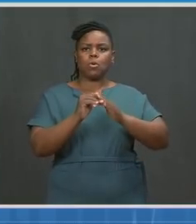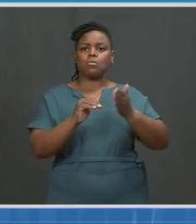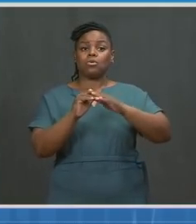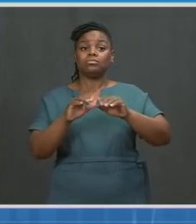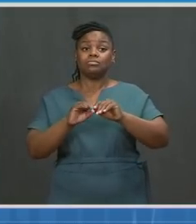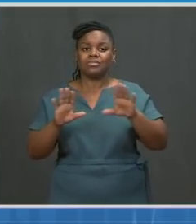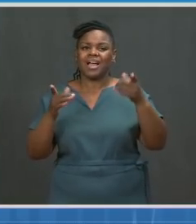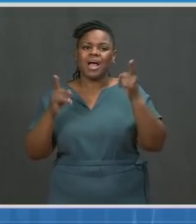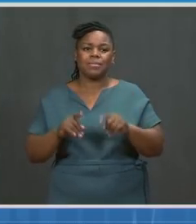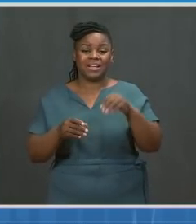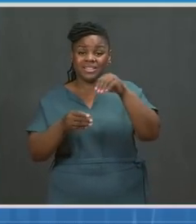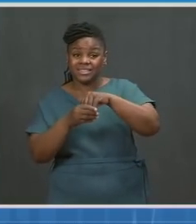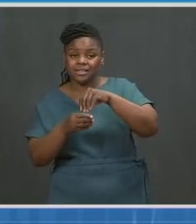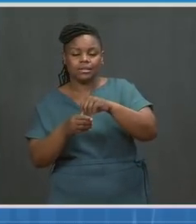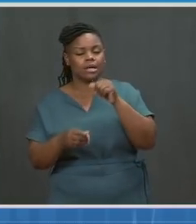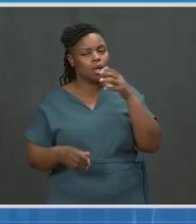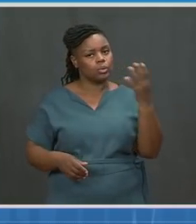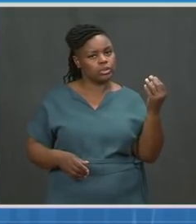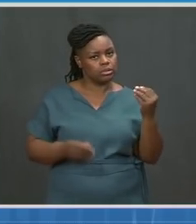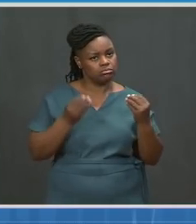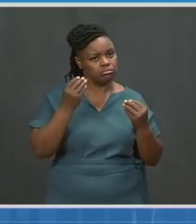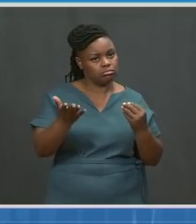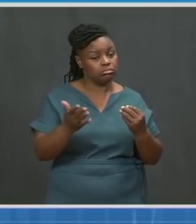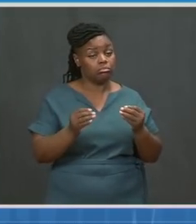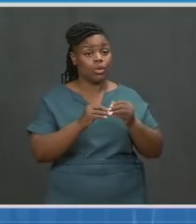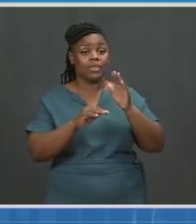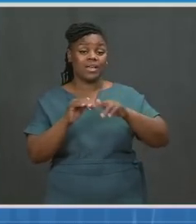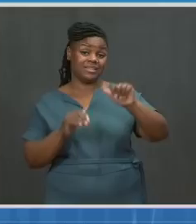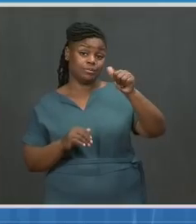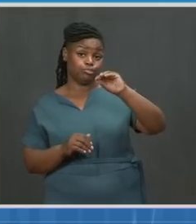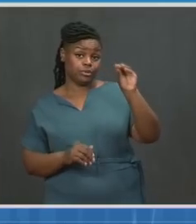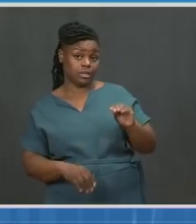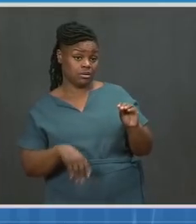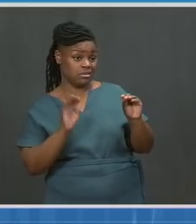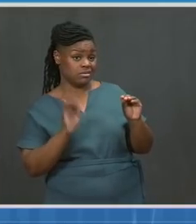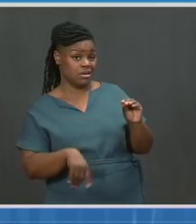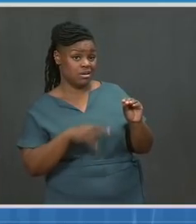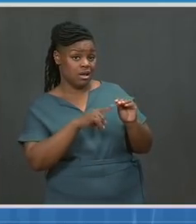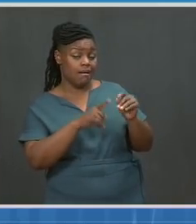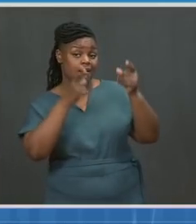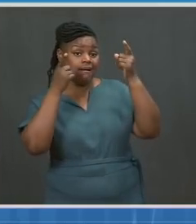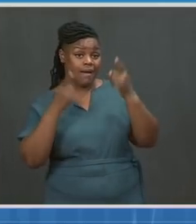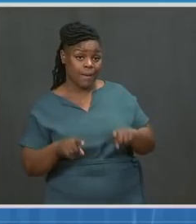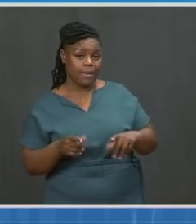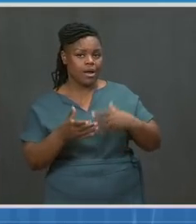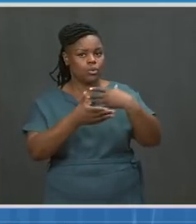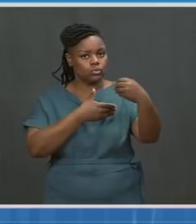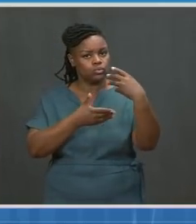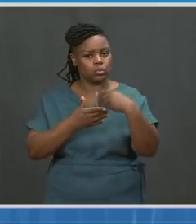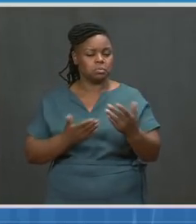less than 10 percent of documented transmission, in many studies, have occurred outdoors. We also know that there's a --